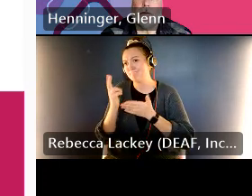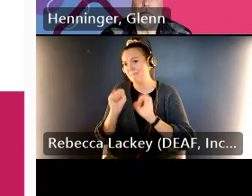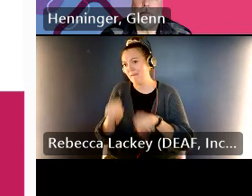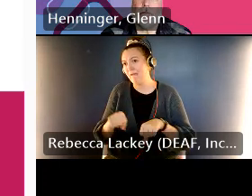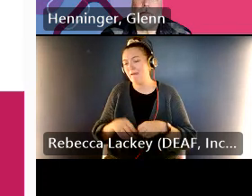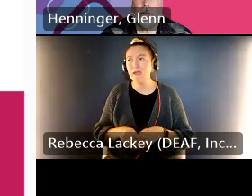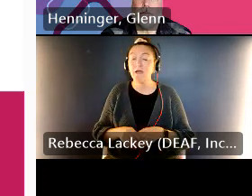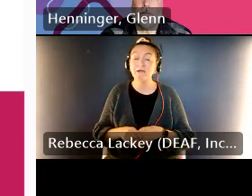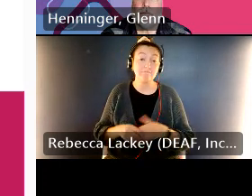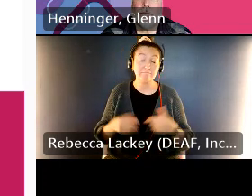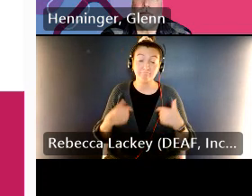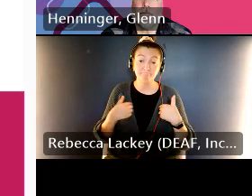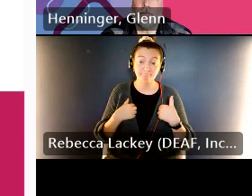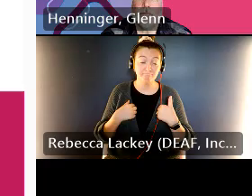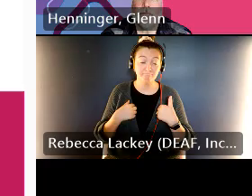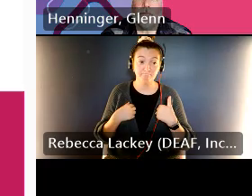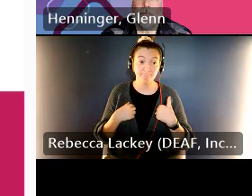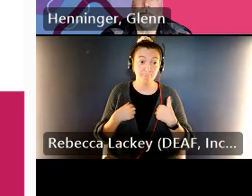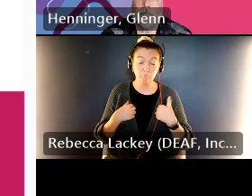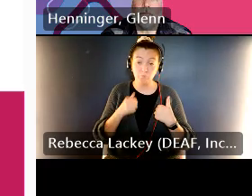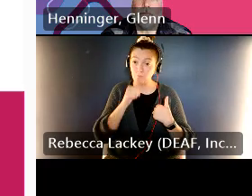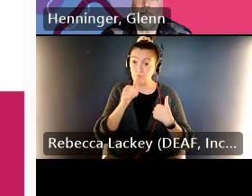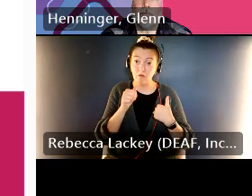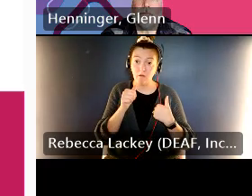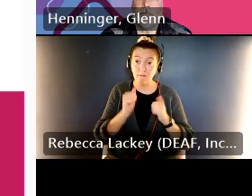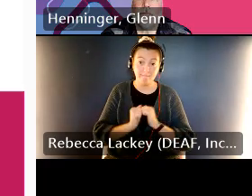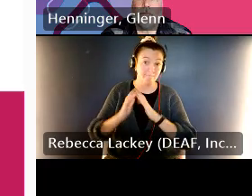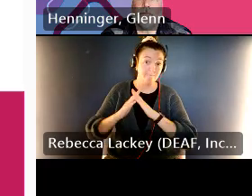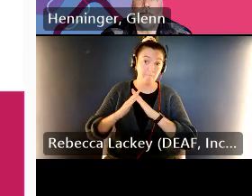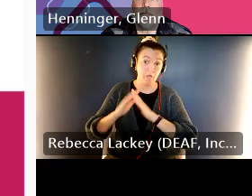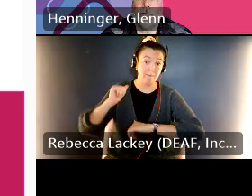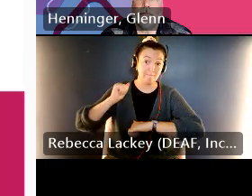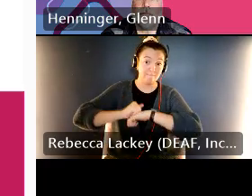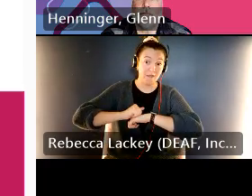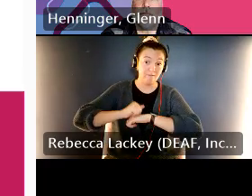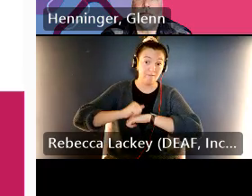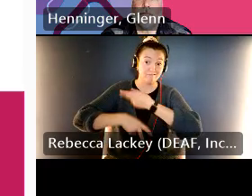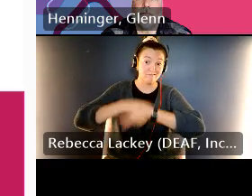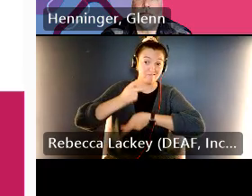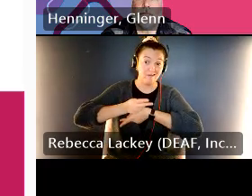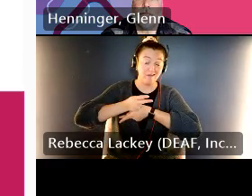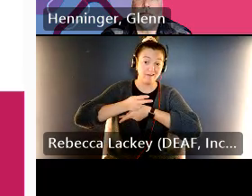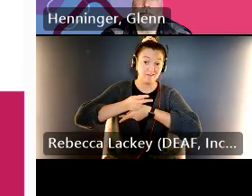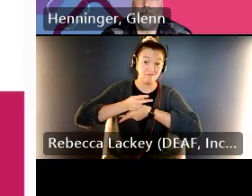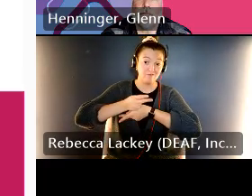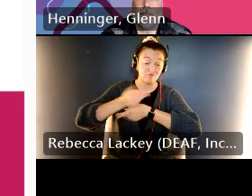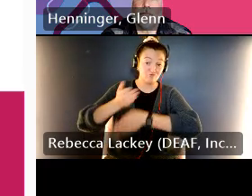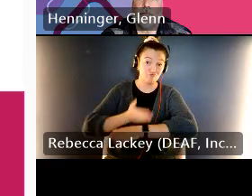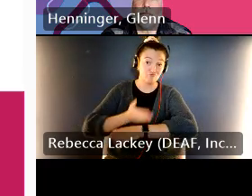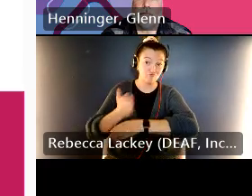We do not build pavement type of construction during the winter.